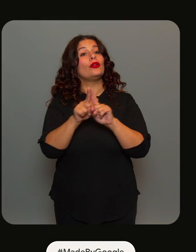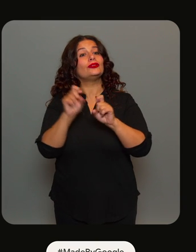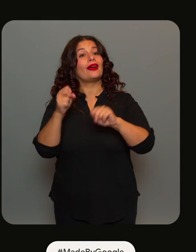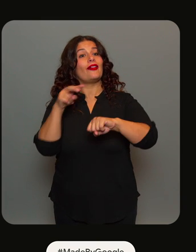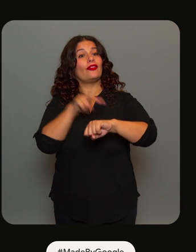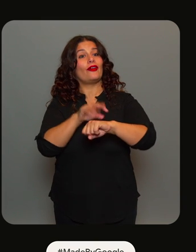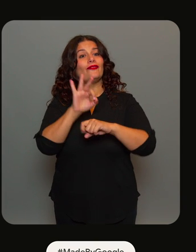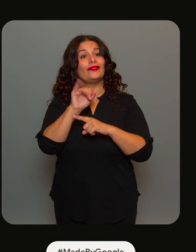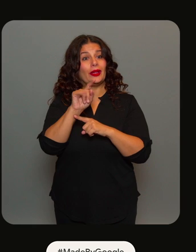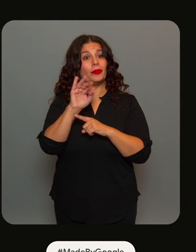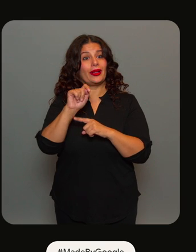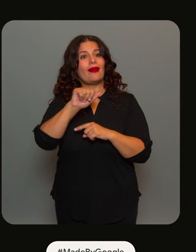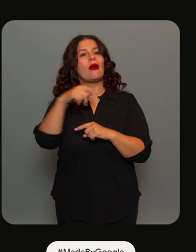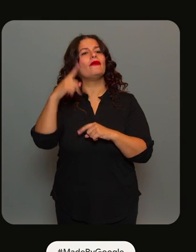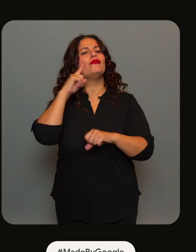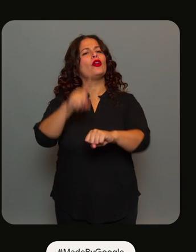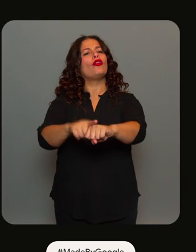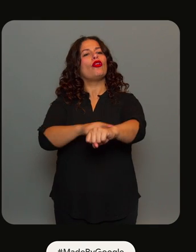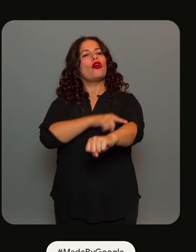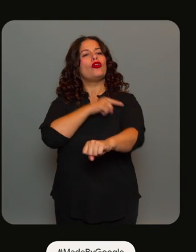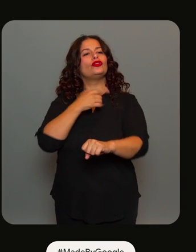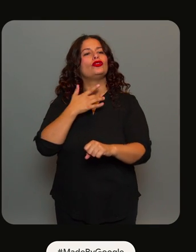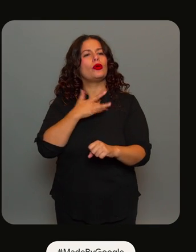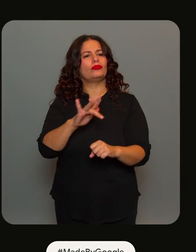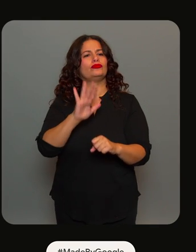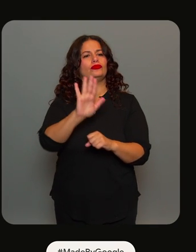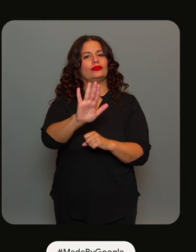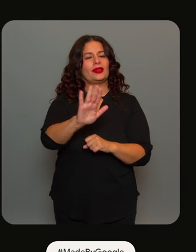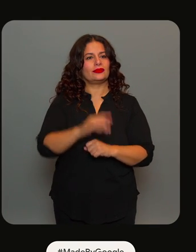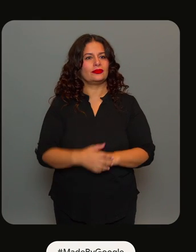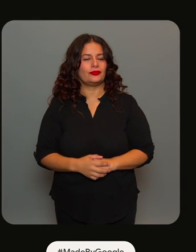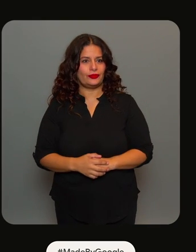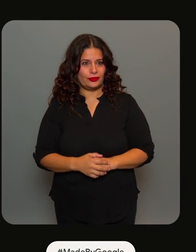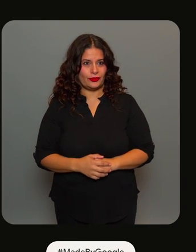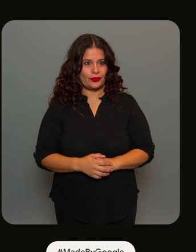trends. Use those insights to understand your sleep quality and build